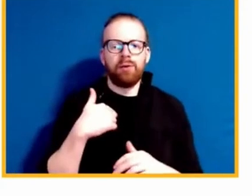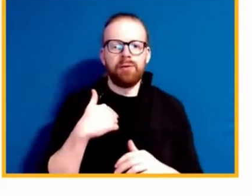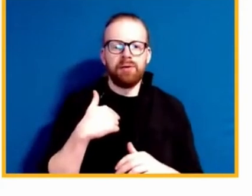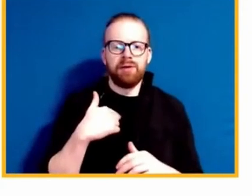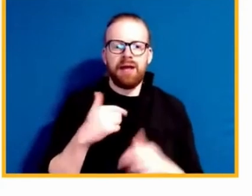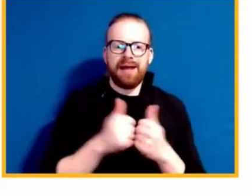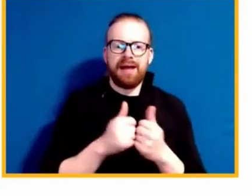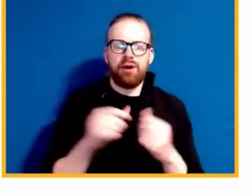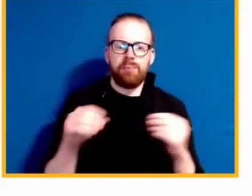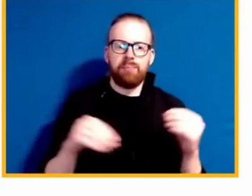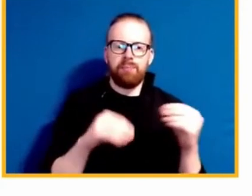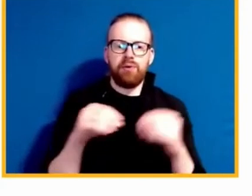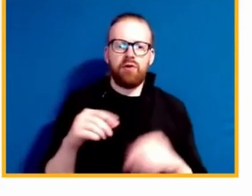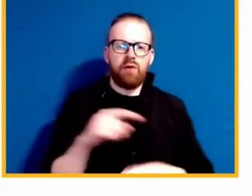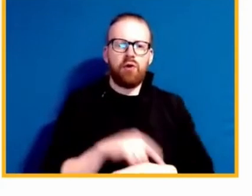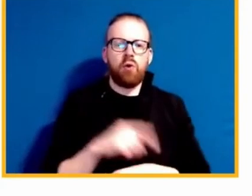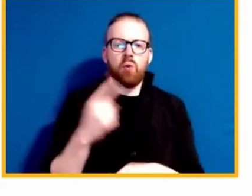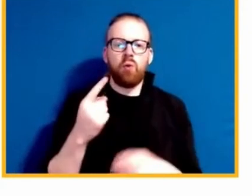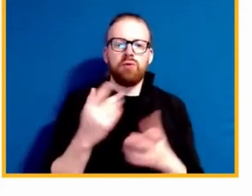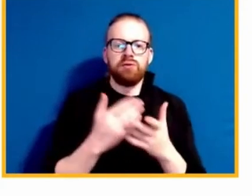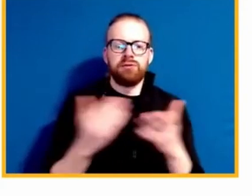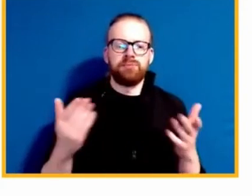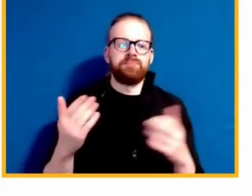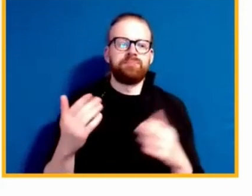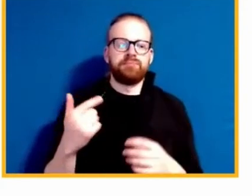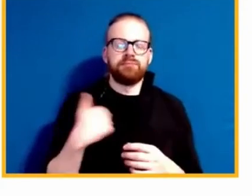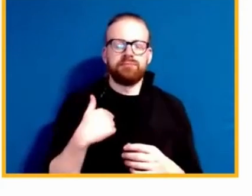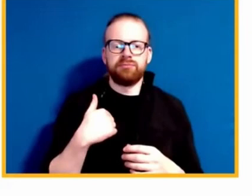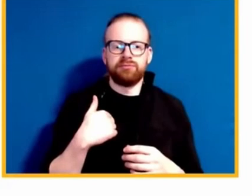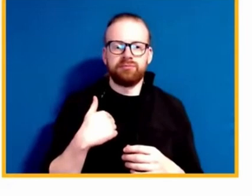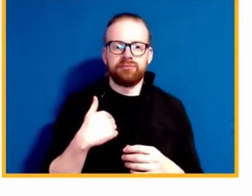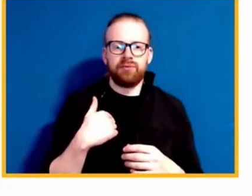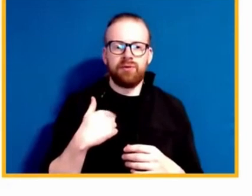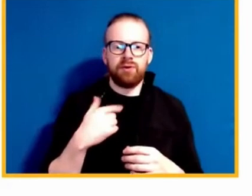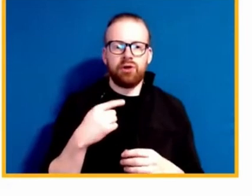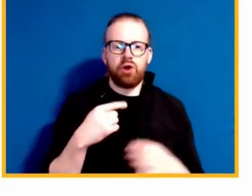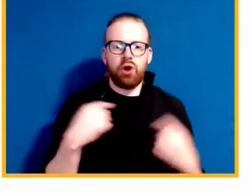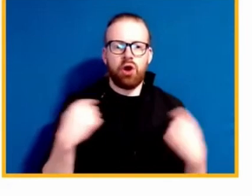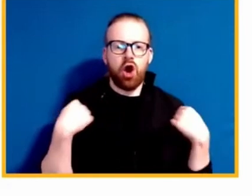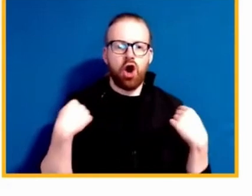you kept moving your arms. The only thing is that the arm movements while they are really